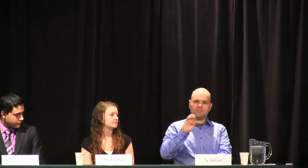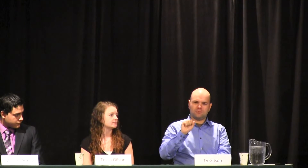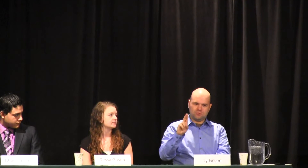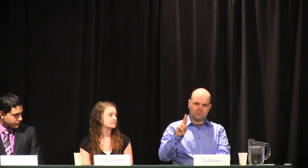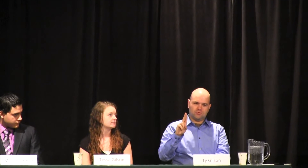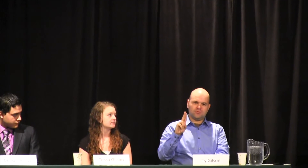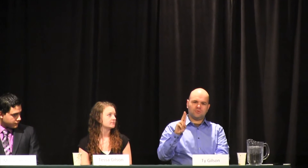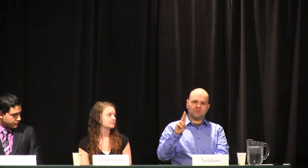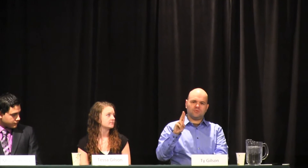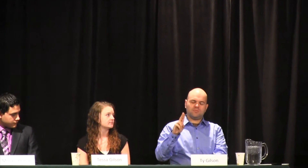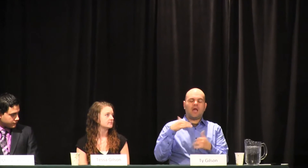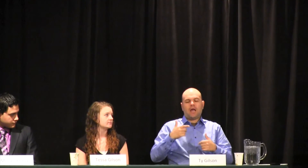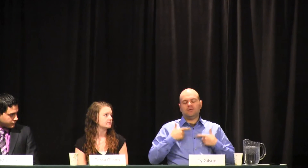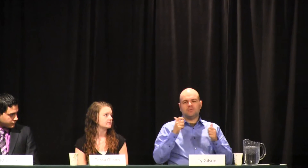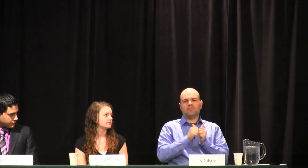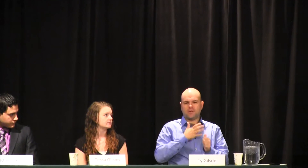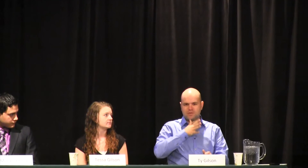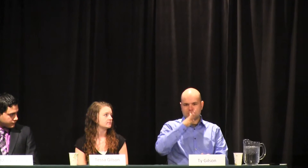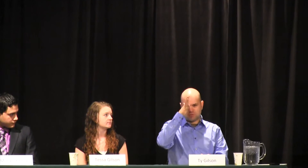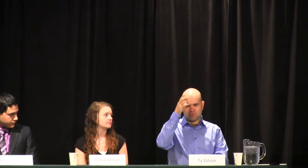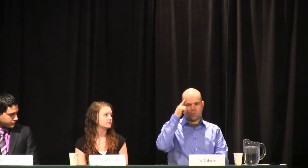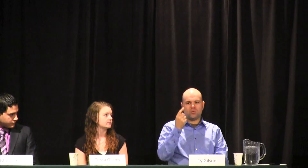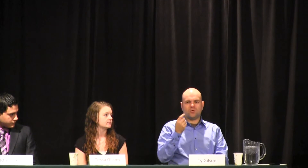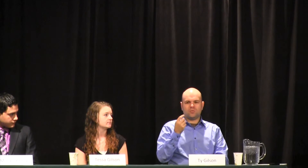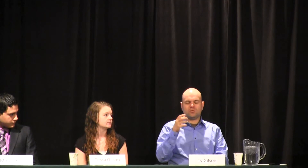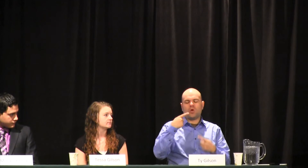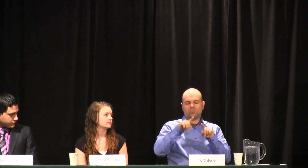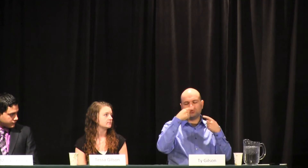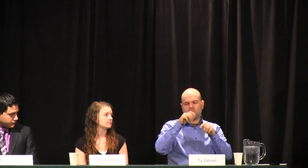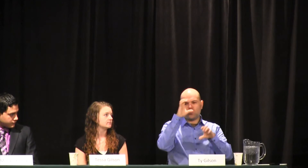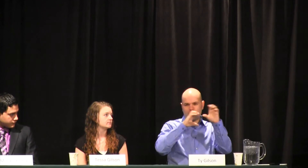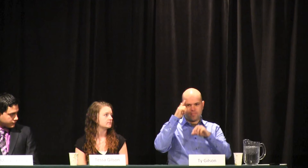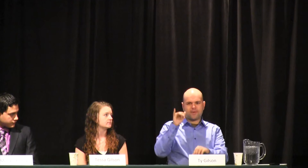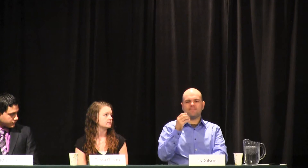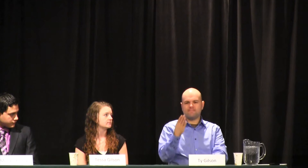I did graduate from Bemidji State University